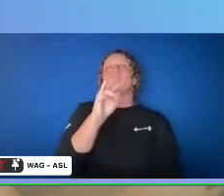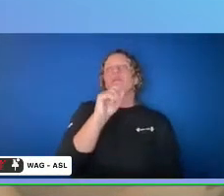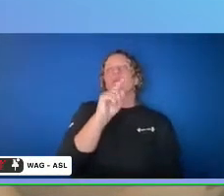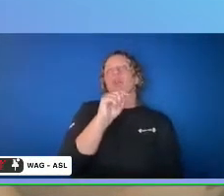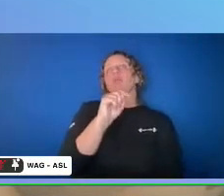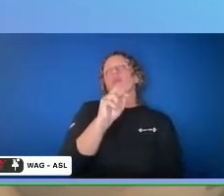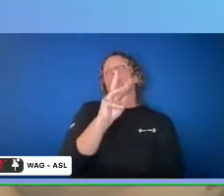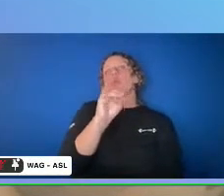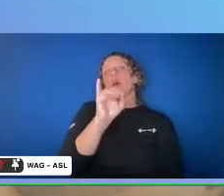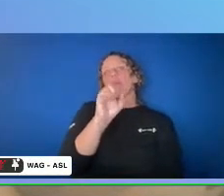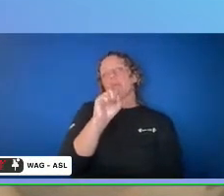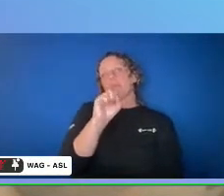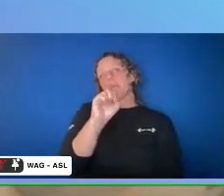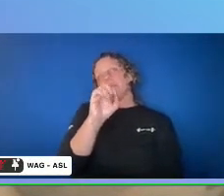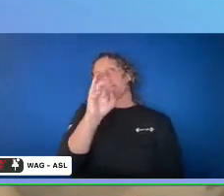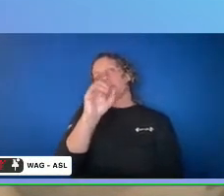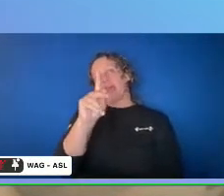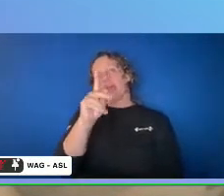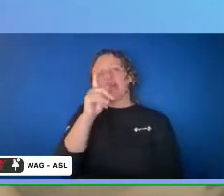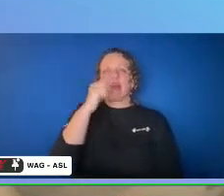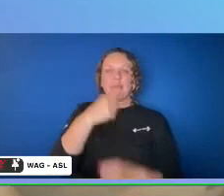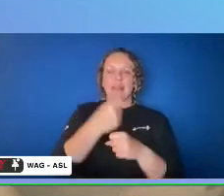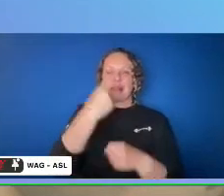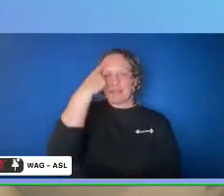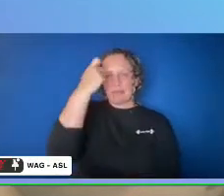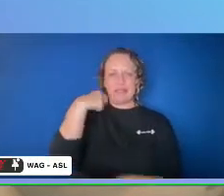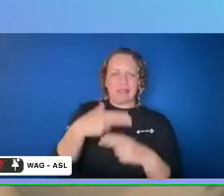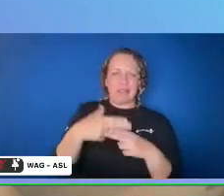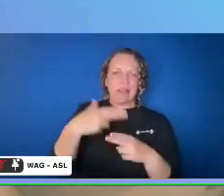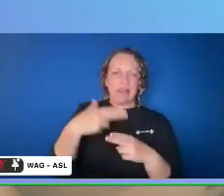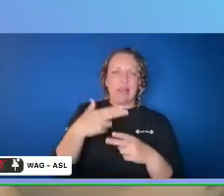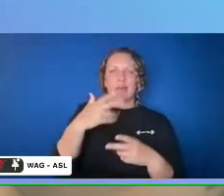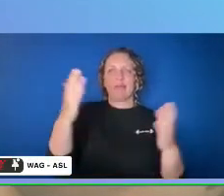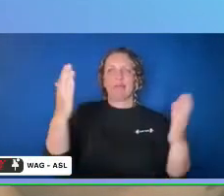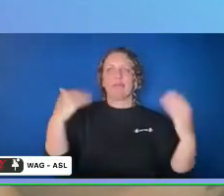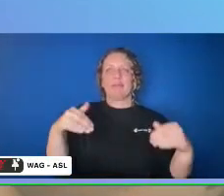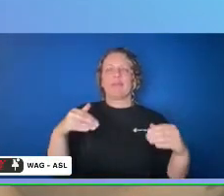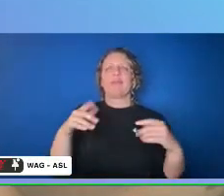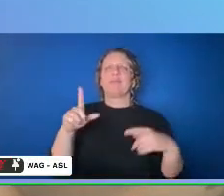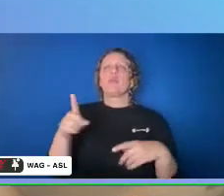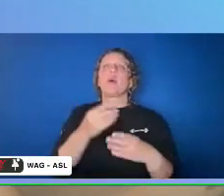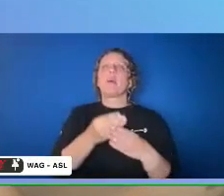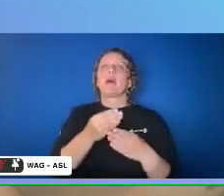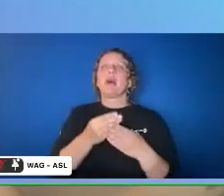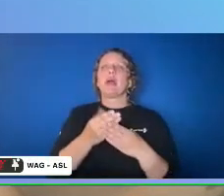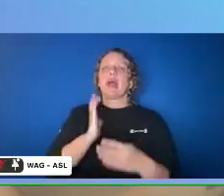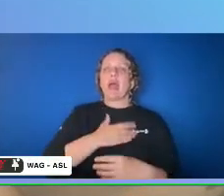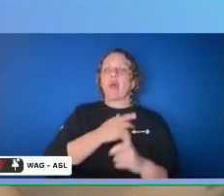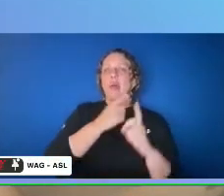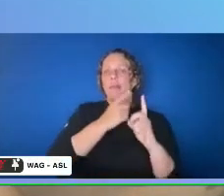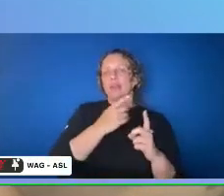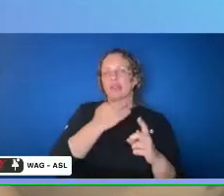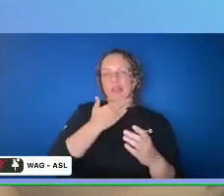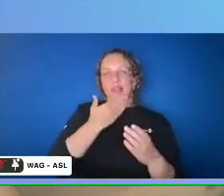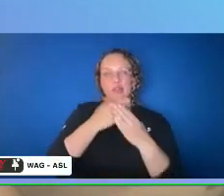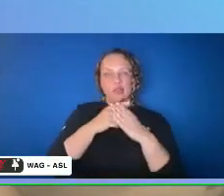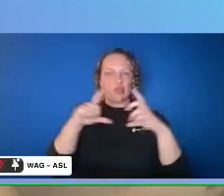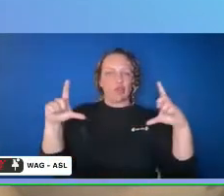That's the name of our company. "Your Money, our Mission," that's our slogan. It's a good header for the Find an ATM link and that whole hero banner,